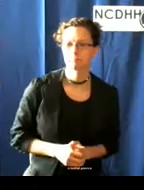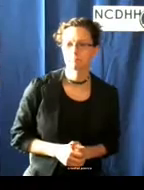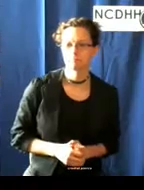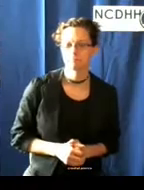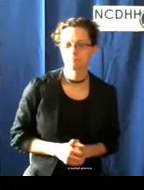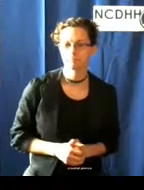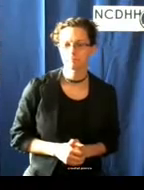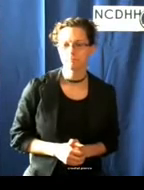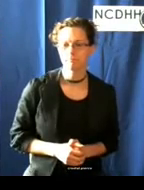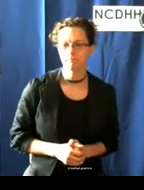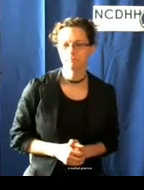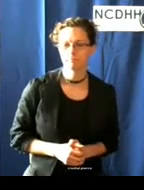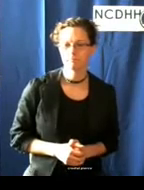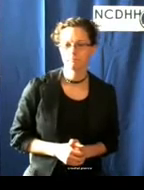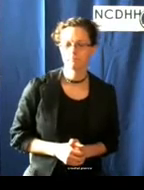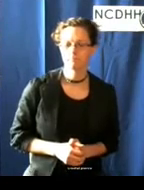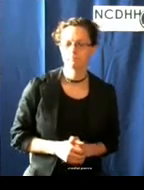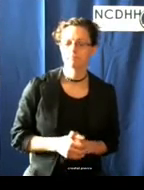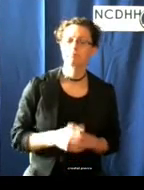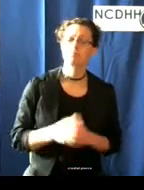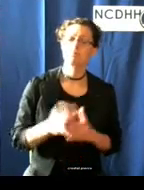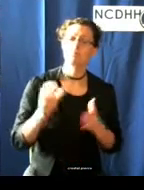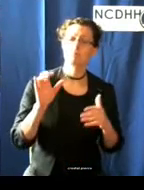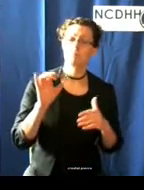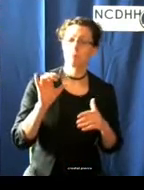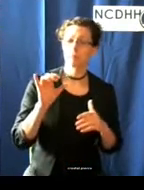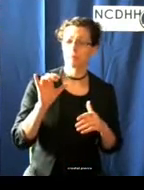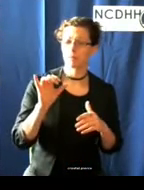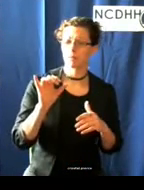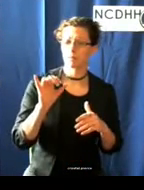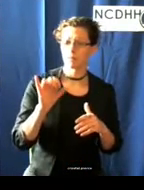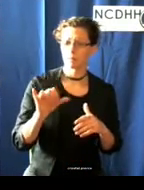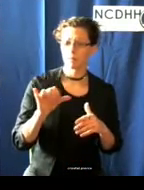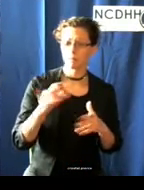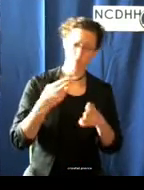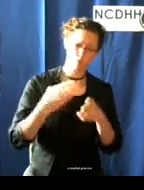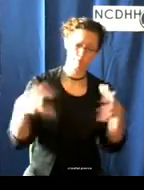WITH THAT BACKDROP THOSE ARE THE COMMON FOUR LEGAL AREAS